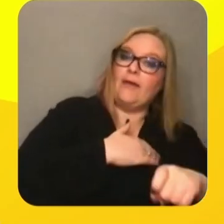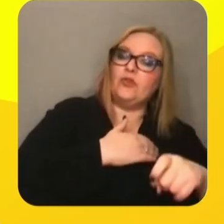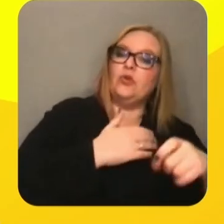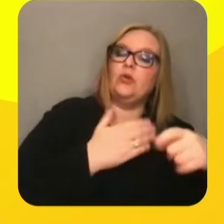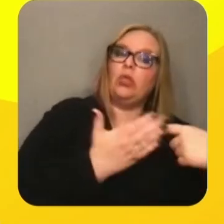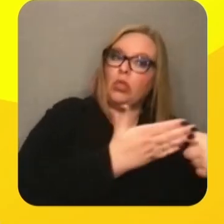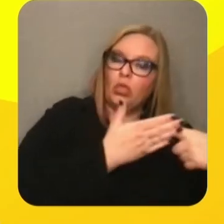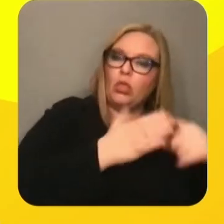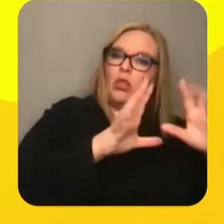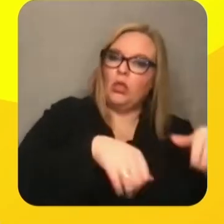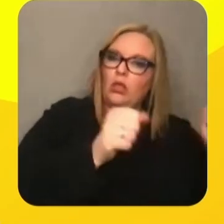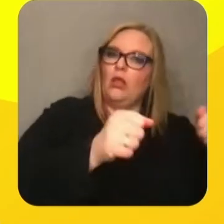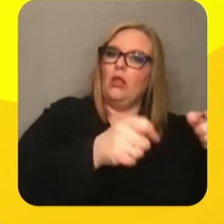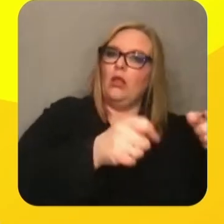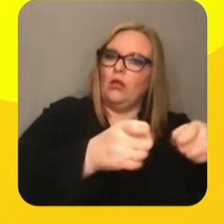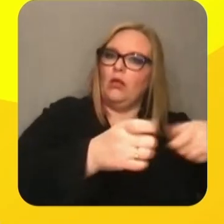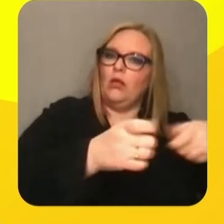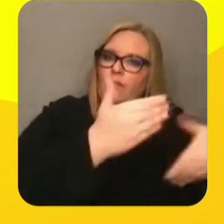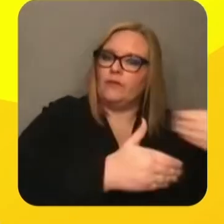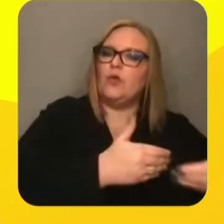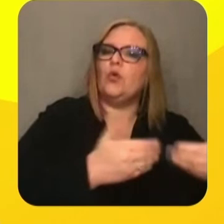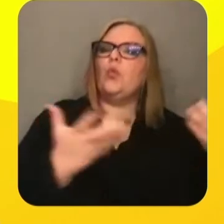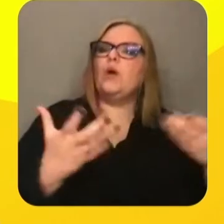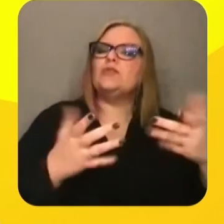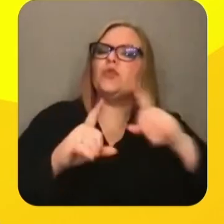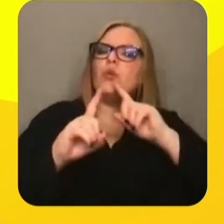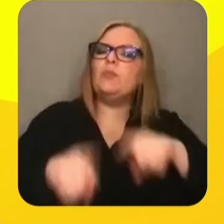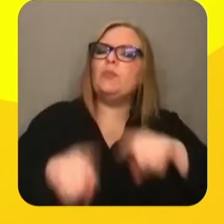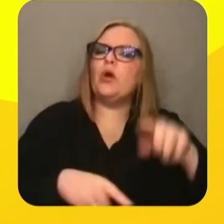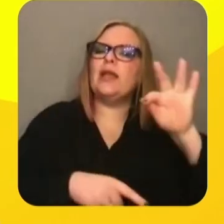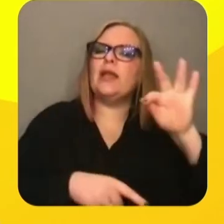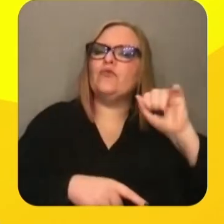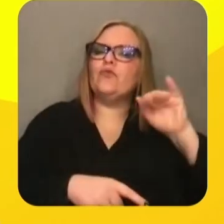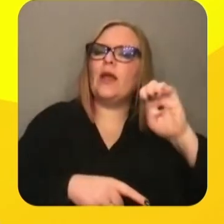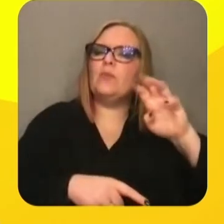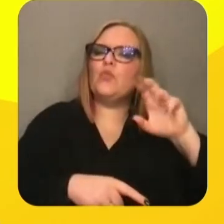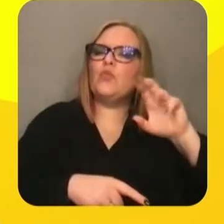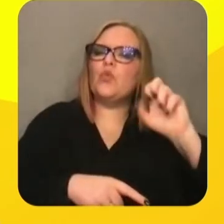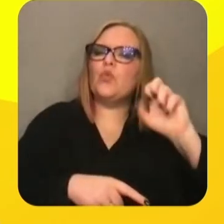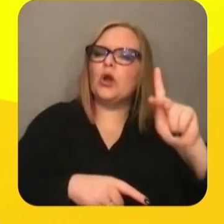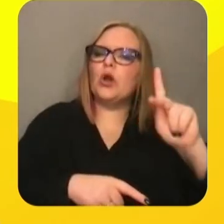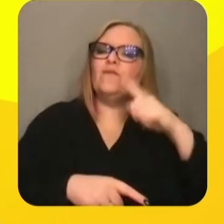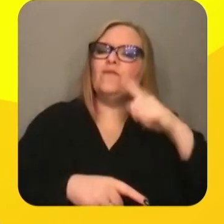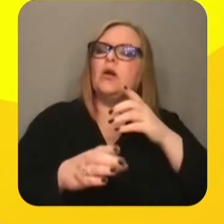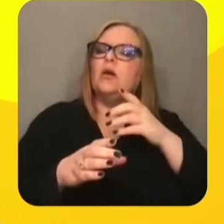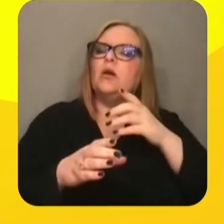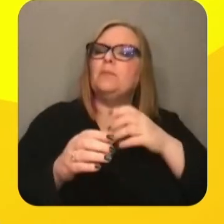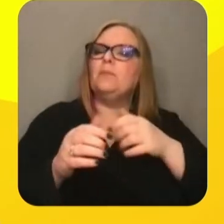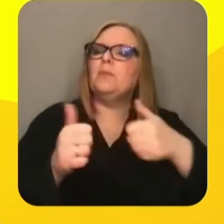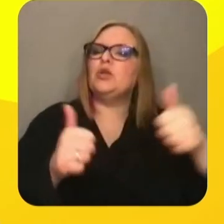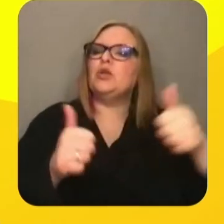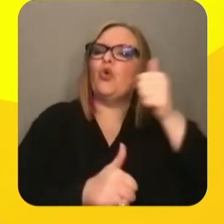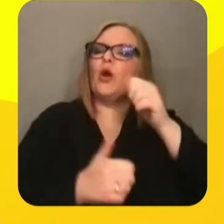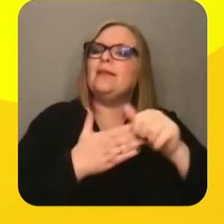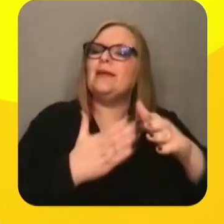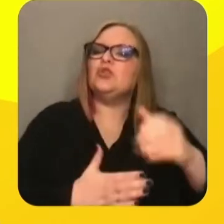So, what is the reporting framework for majority leaders to actually understand what their concerns are, have a back and forth conversations,